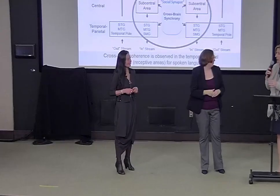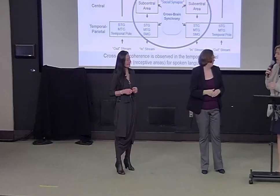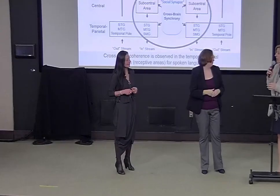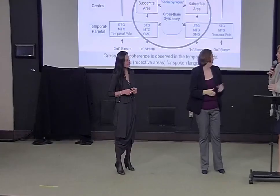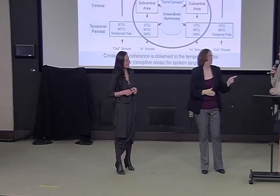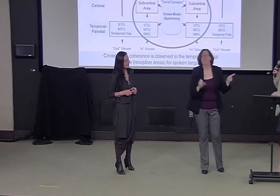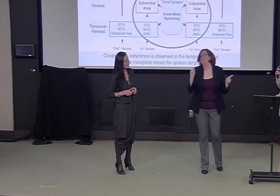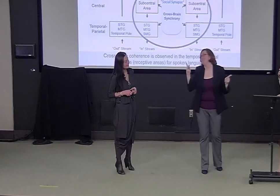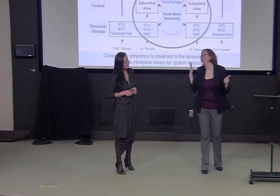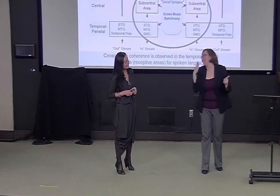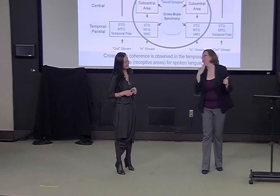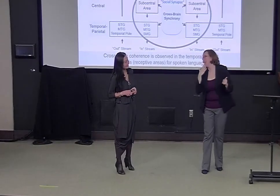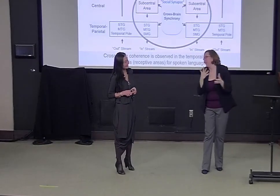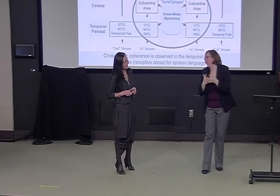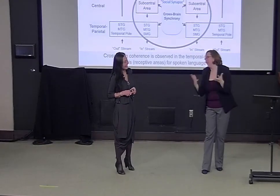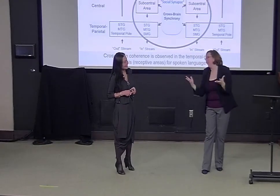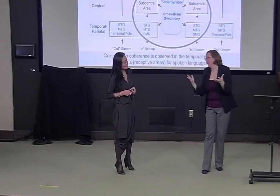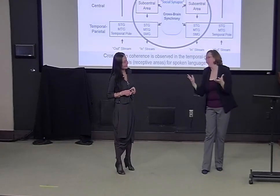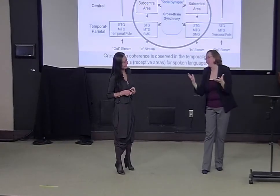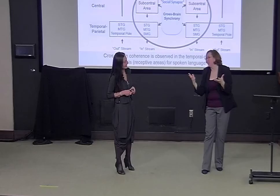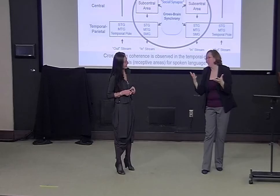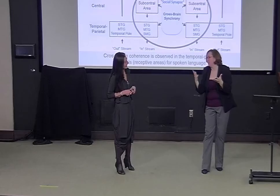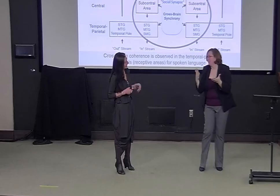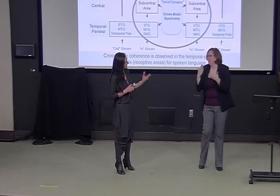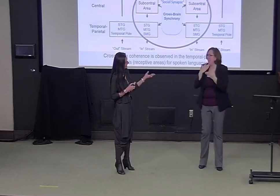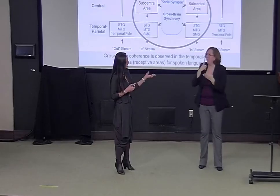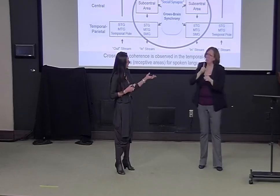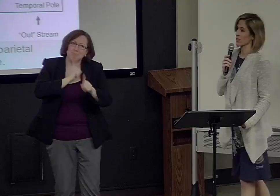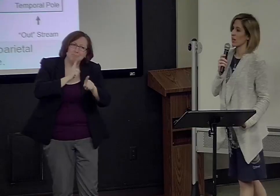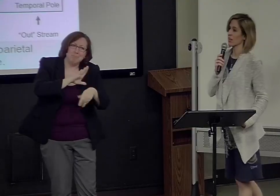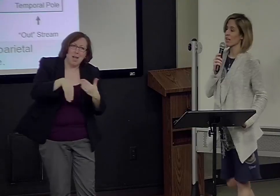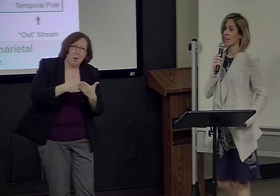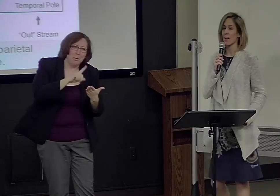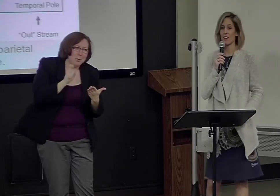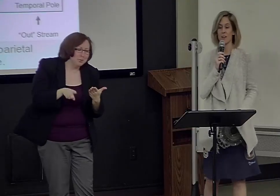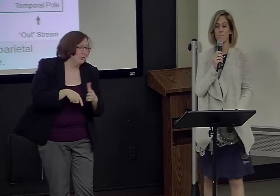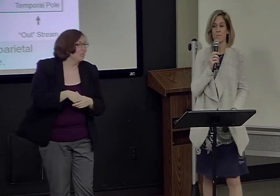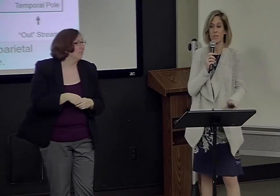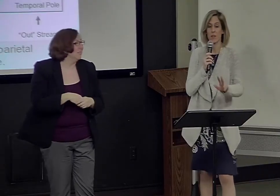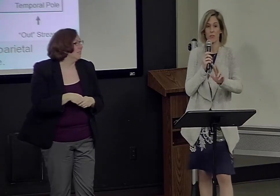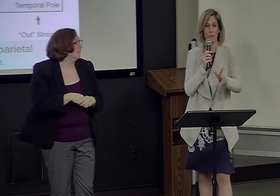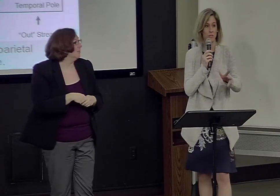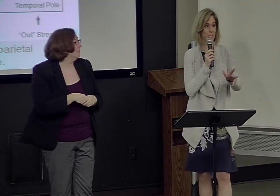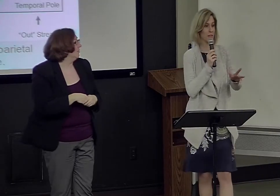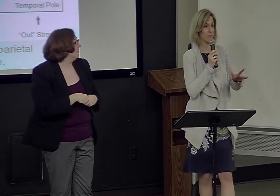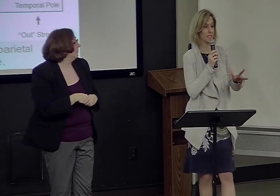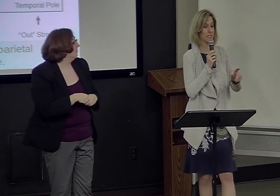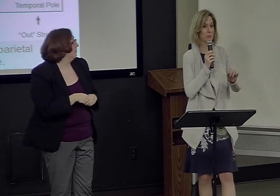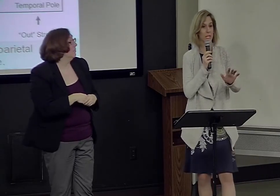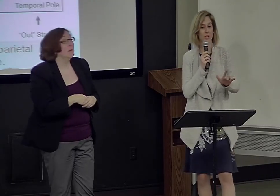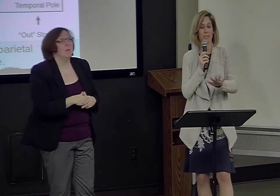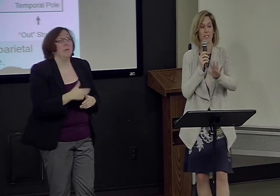Okay, thank you very much. Thank you for answering our questions, your talk. Three comments, quick comments.